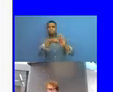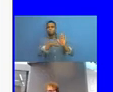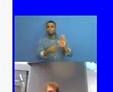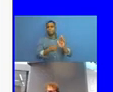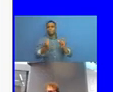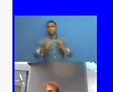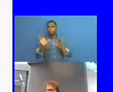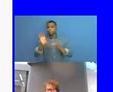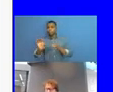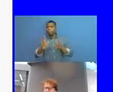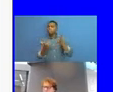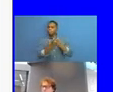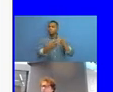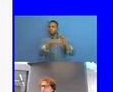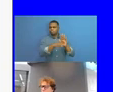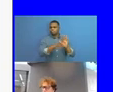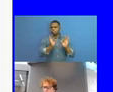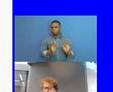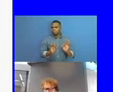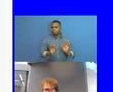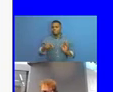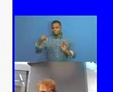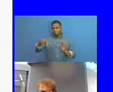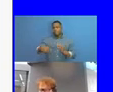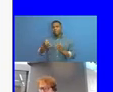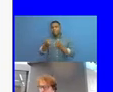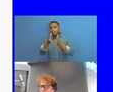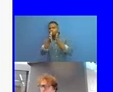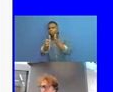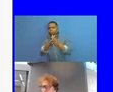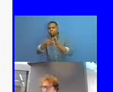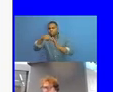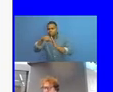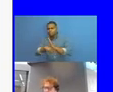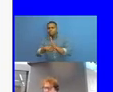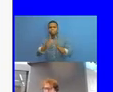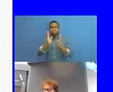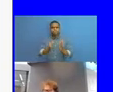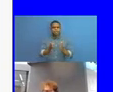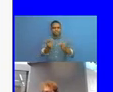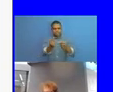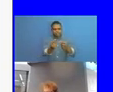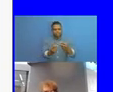And also in this situation the toolkit can help you to explore what do we want to achieve together, what are the challenges we will face?